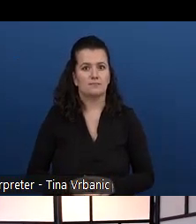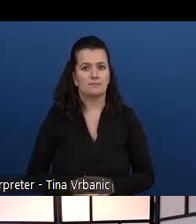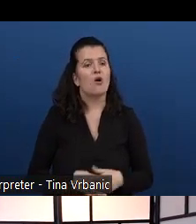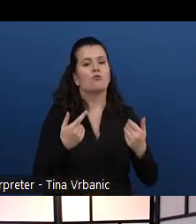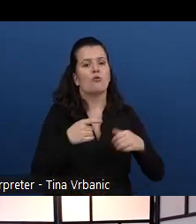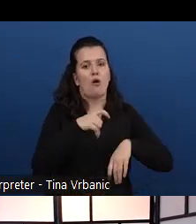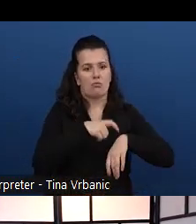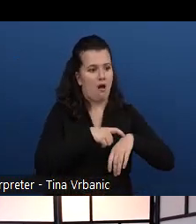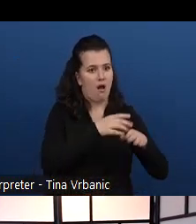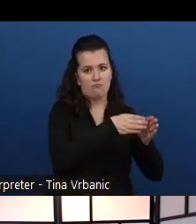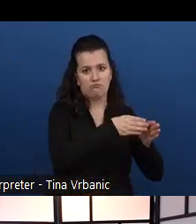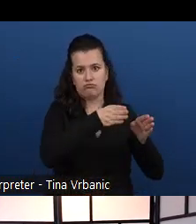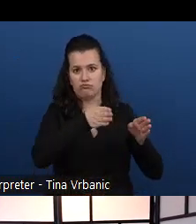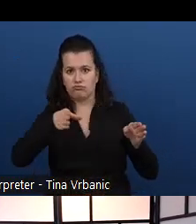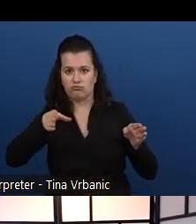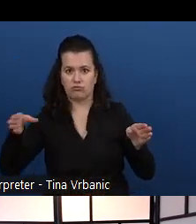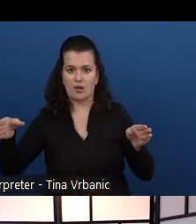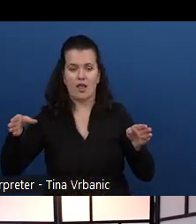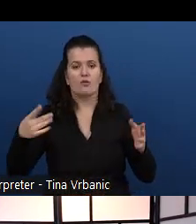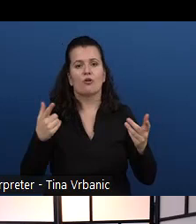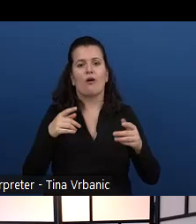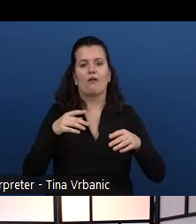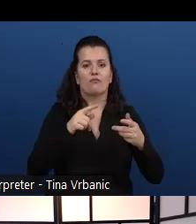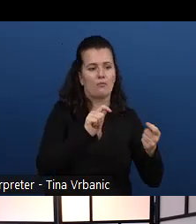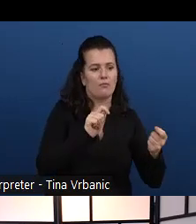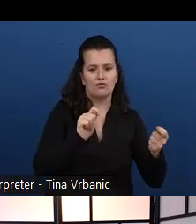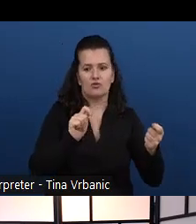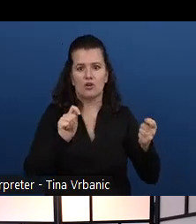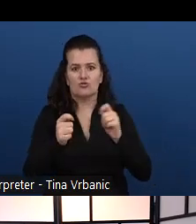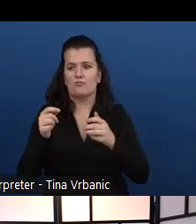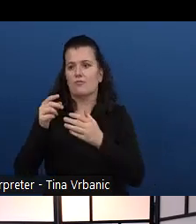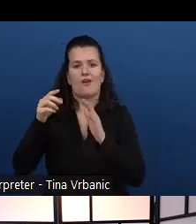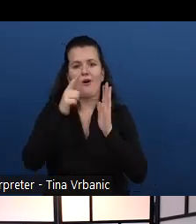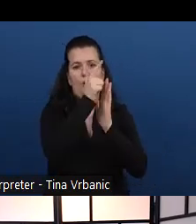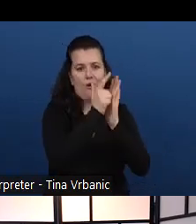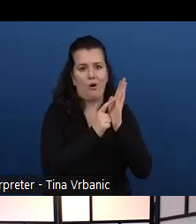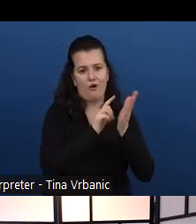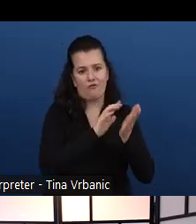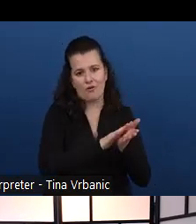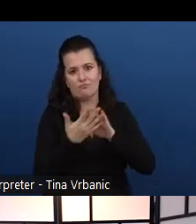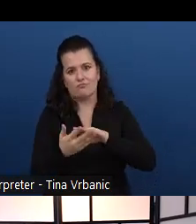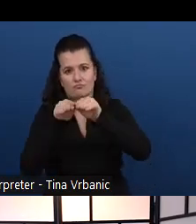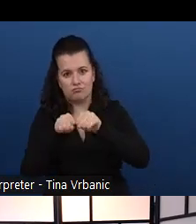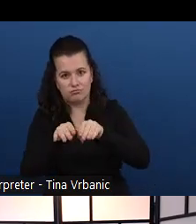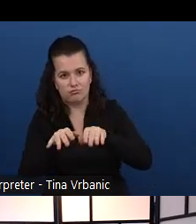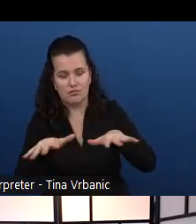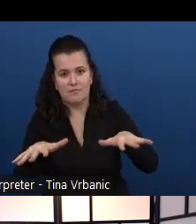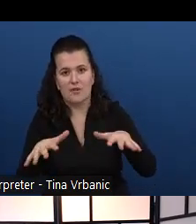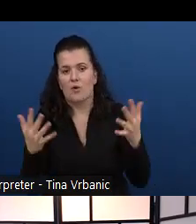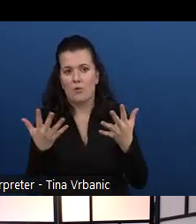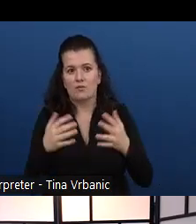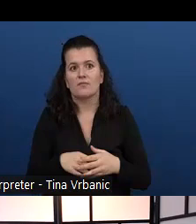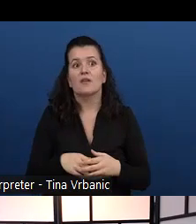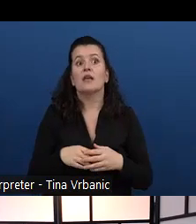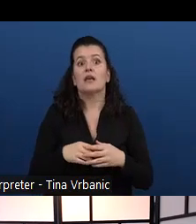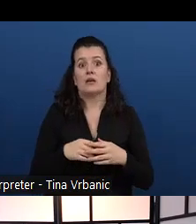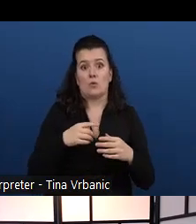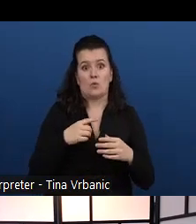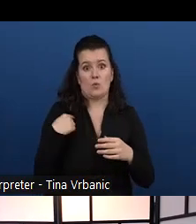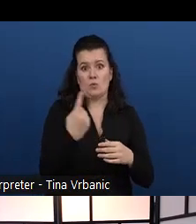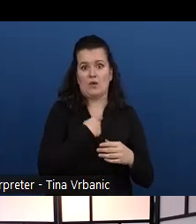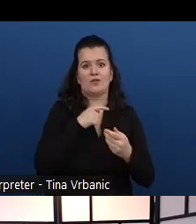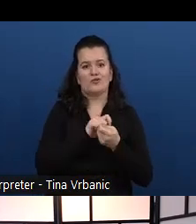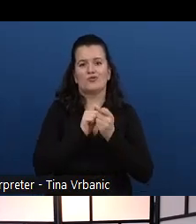In this transition, we changed something that is quite technical but really important.